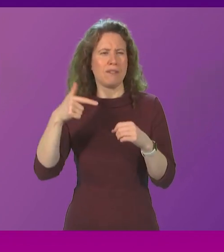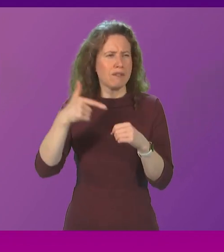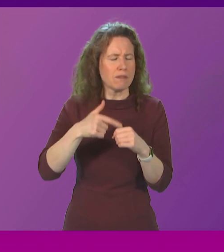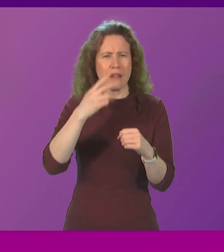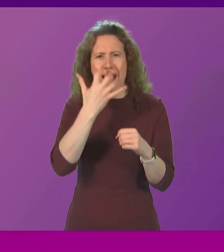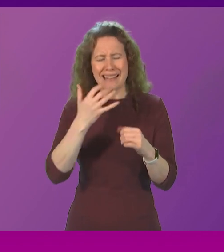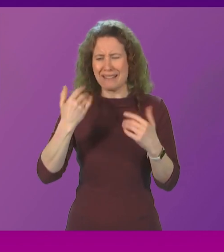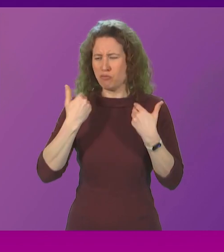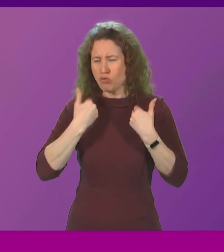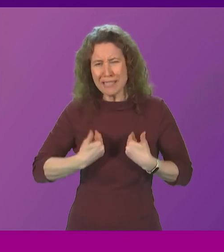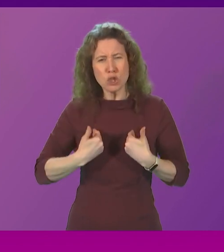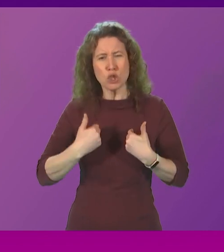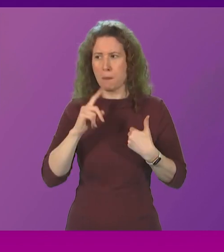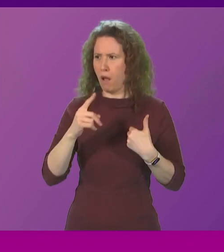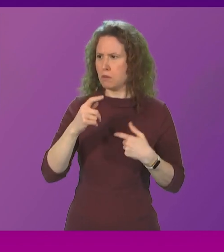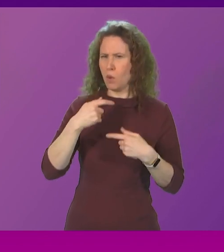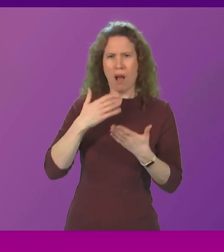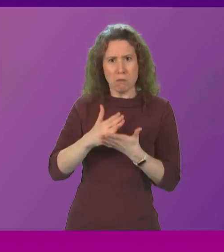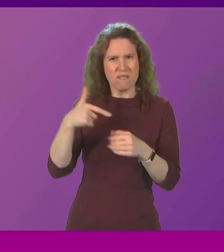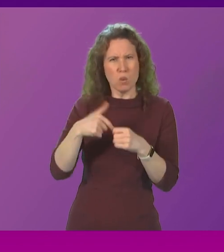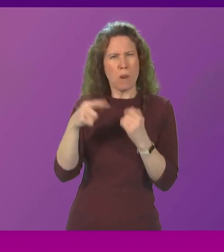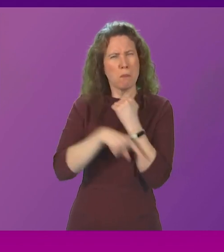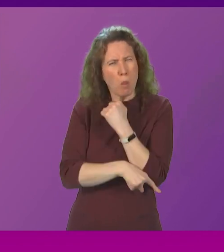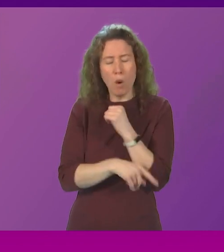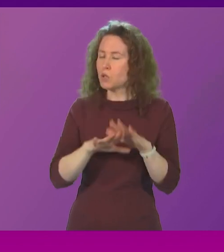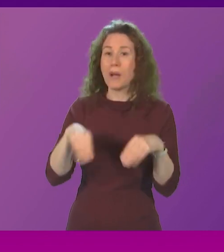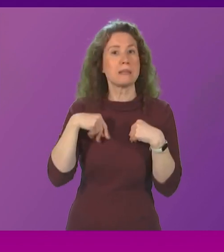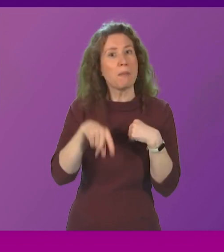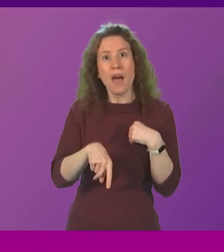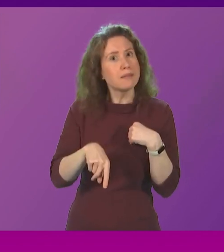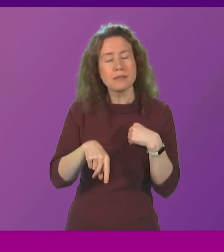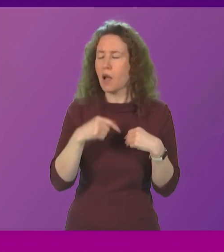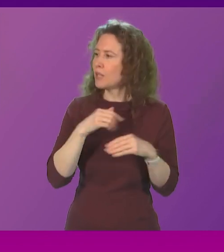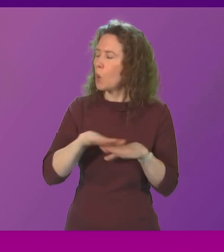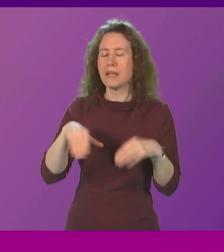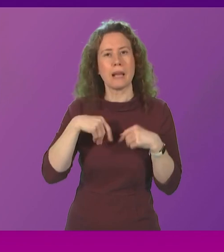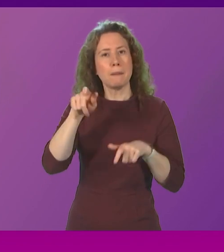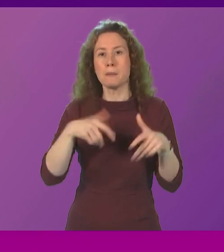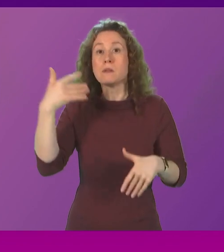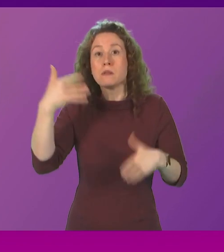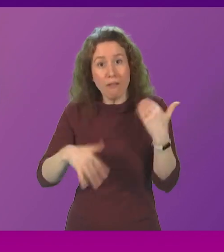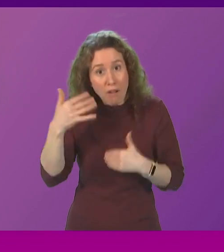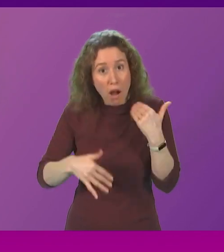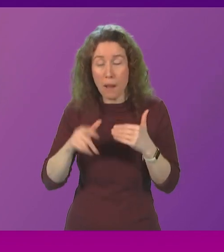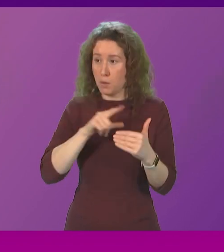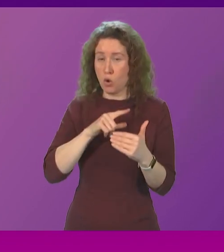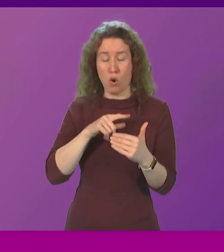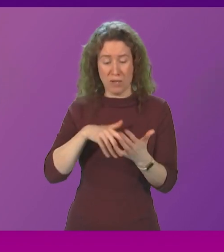because of the UK Government. I do that because I do not accept that people must suffer under sky-high energy bills.